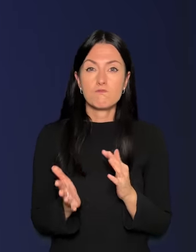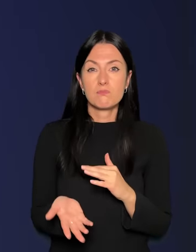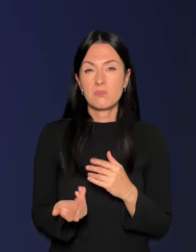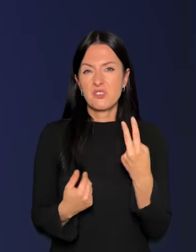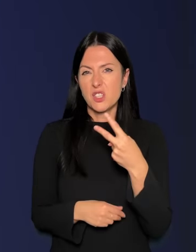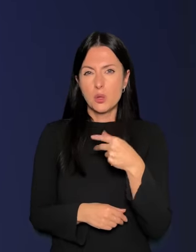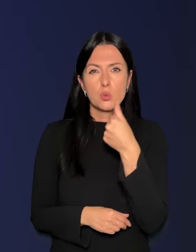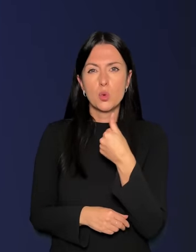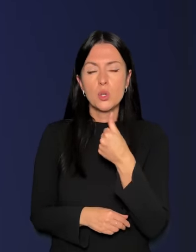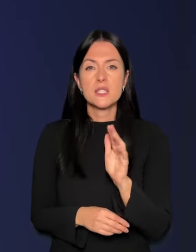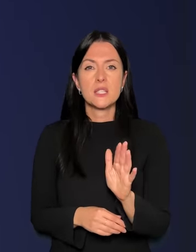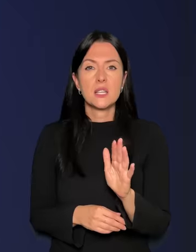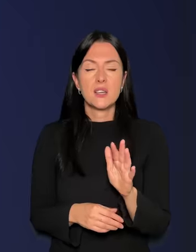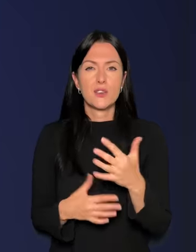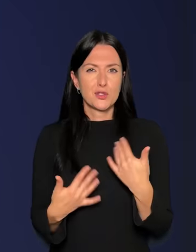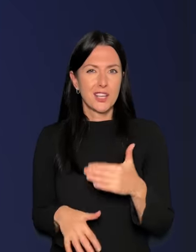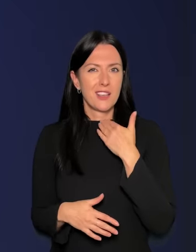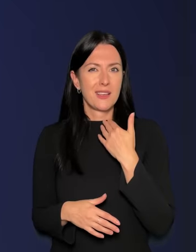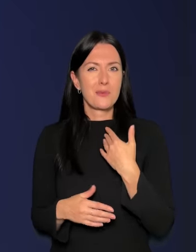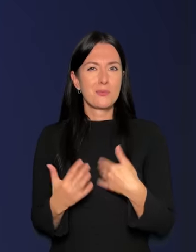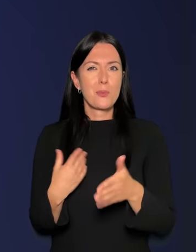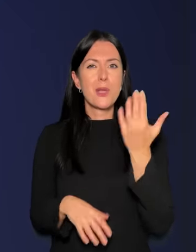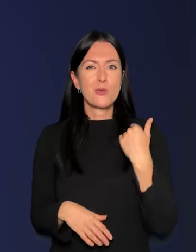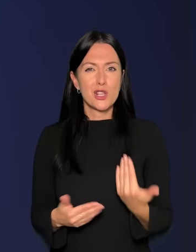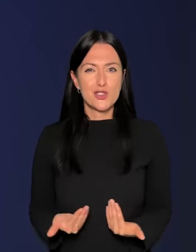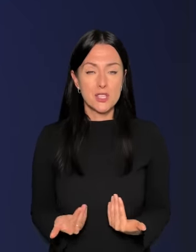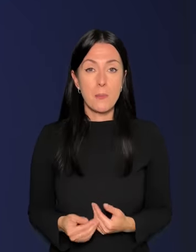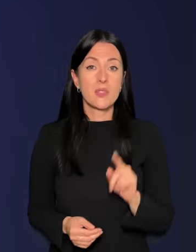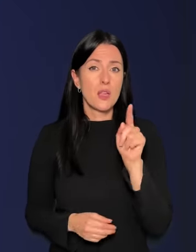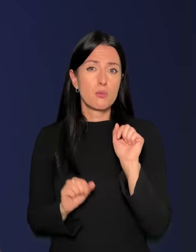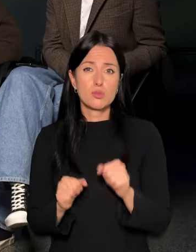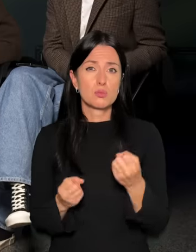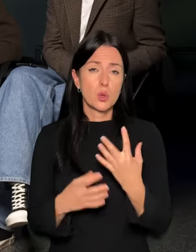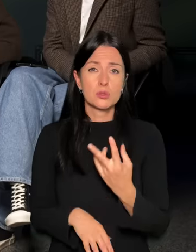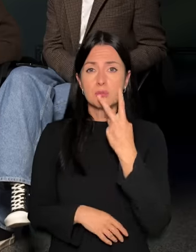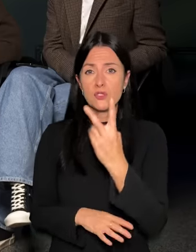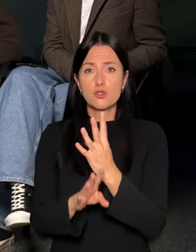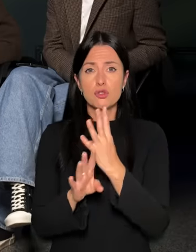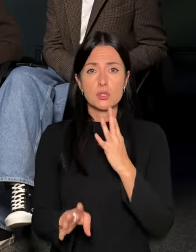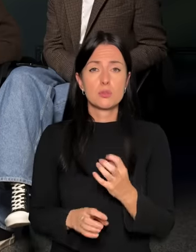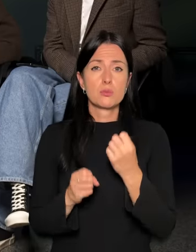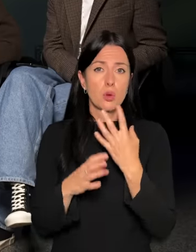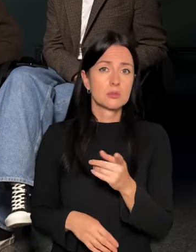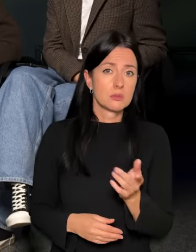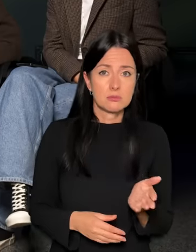I think it was in 2020. A past life. There, they can simply pull you out of the line